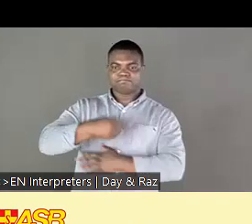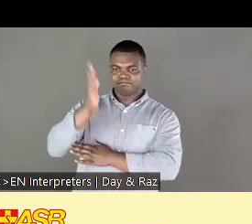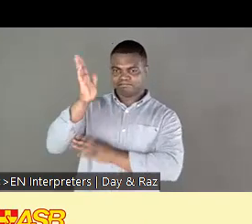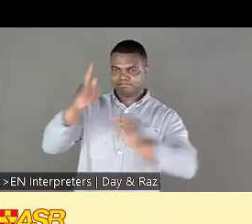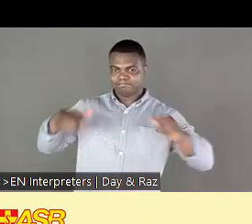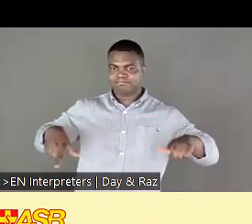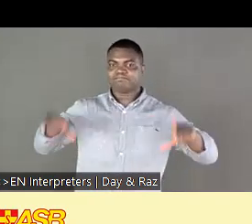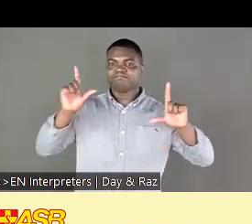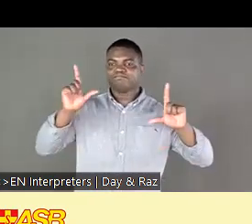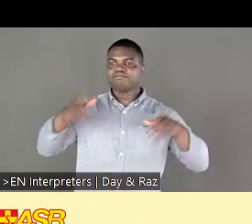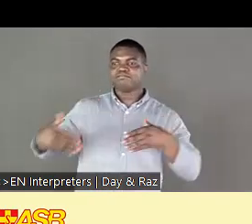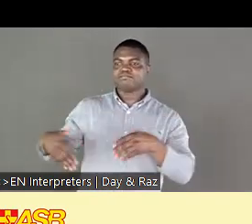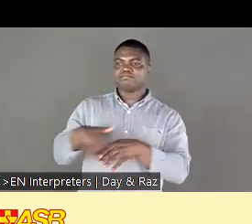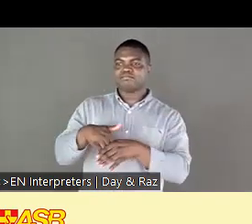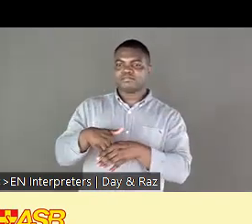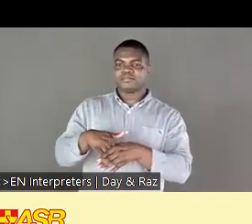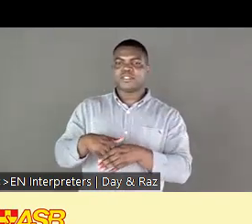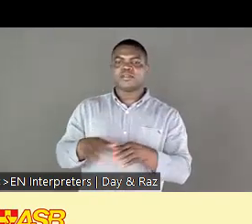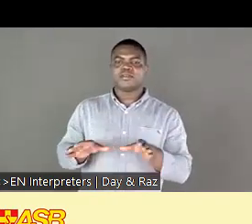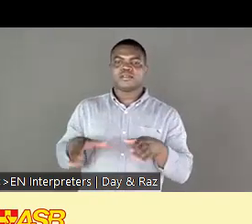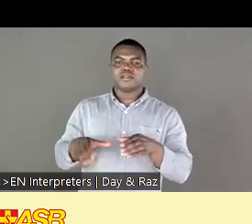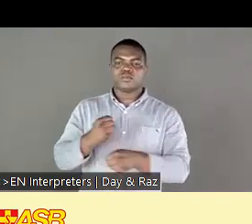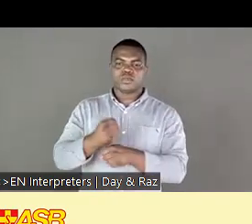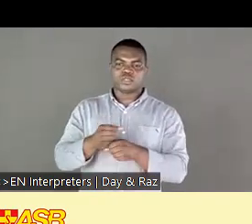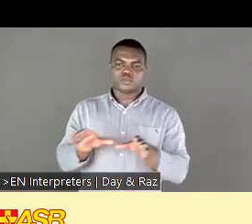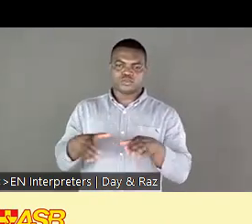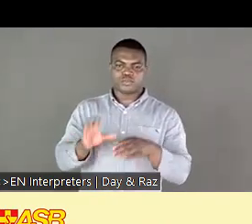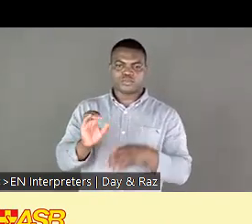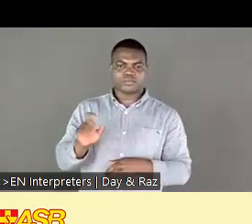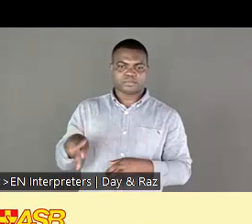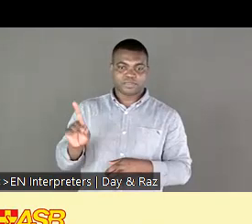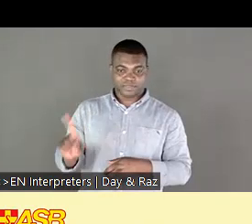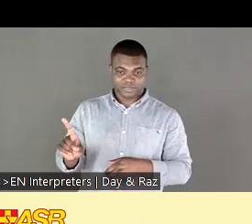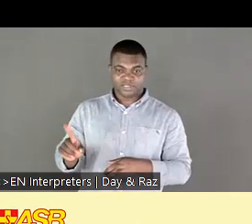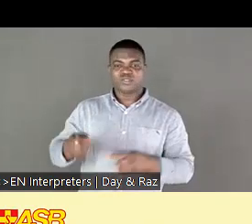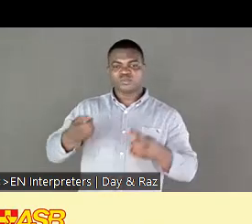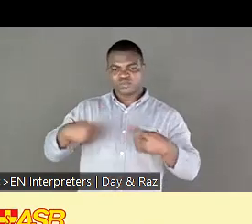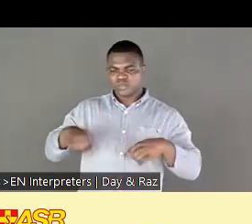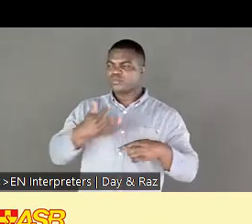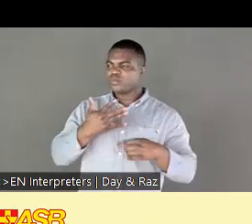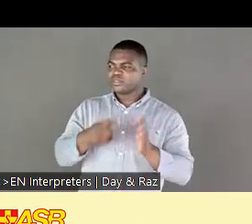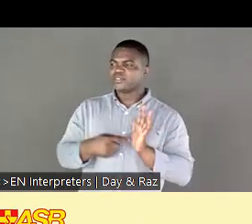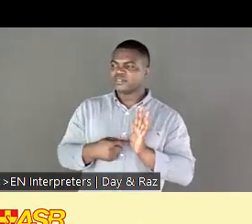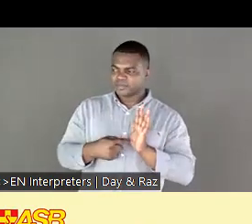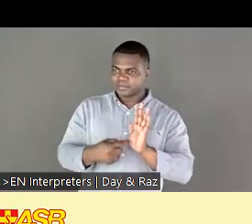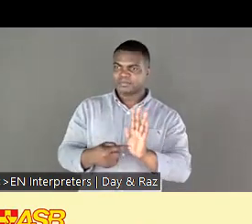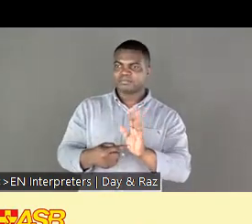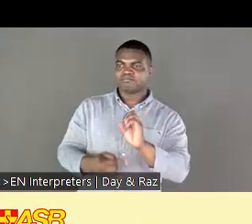from Pioneer. So Pioneer is a partnership project that localized inclusive humanitarian